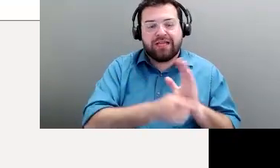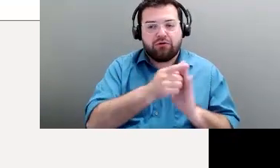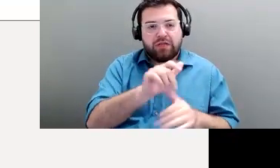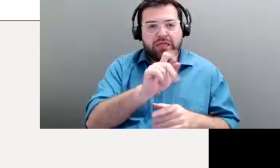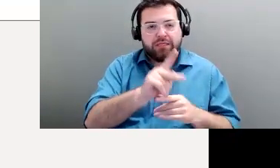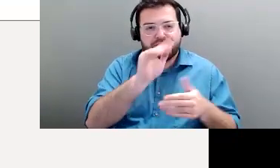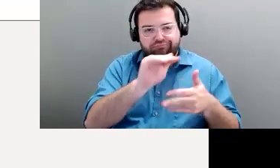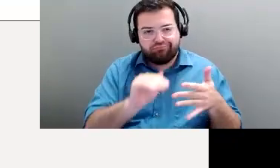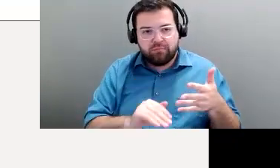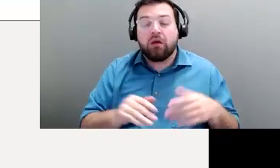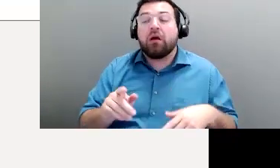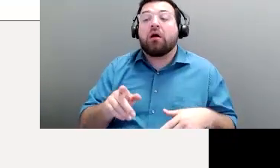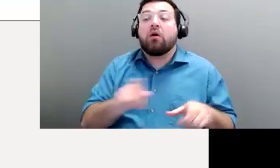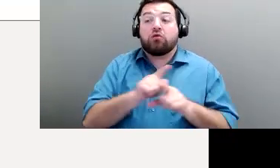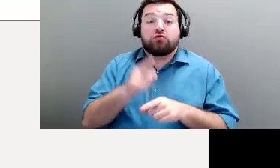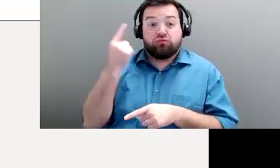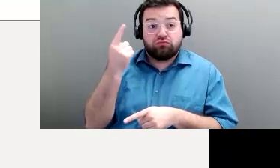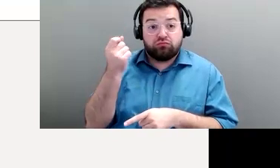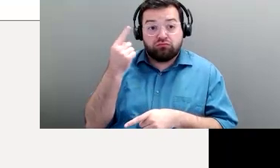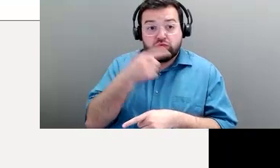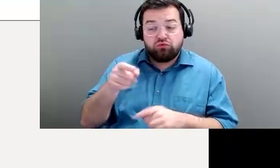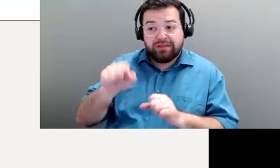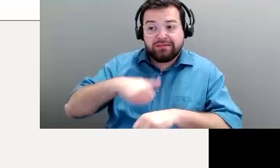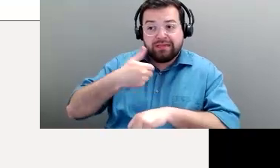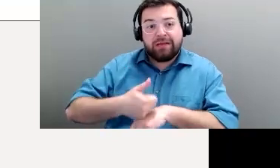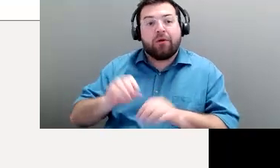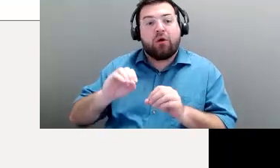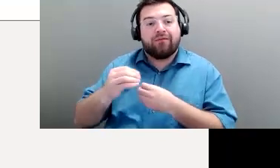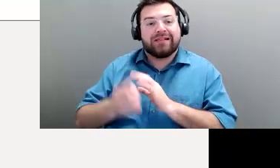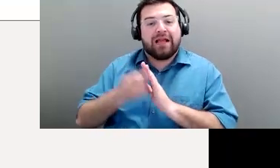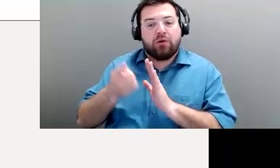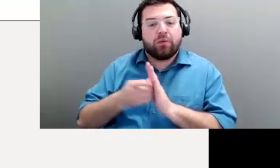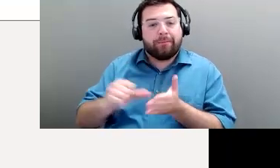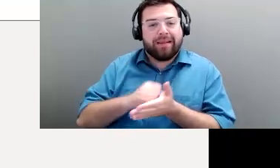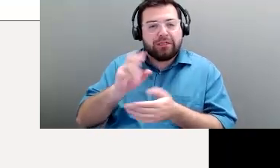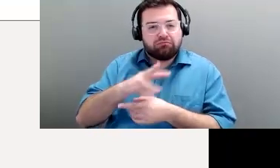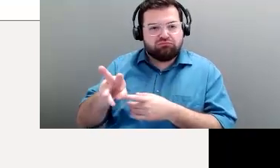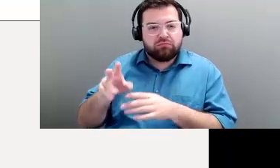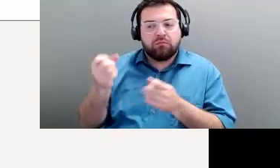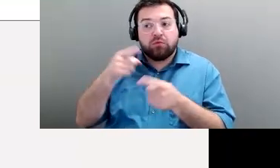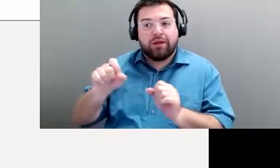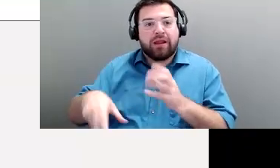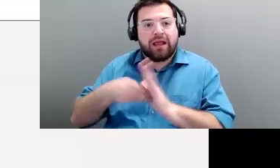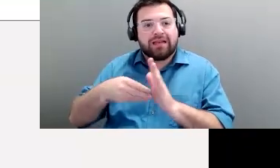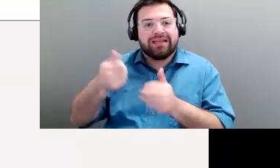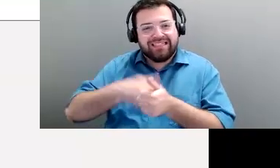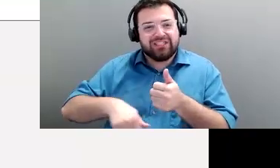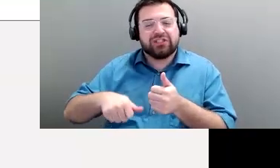Additionally, you can create an office hour page that you add to each module, or create,